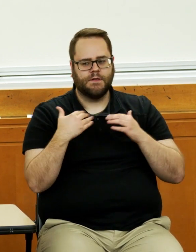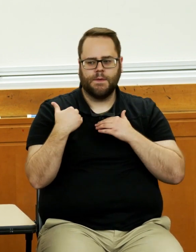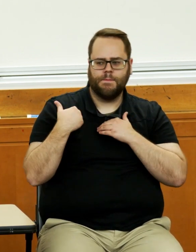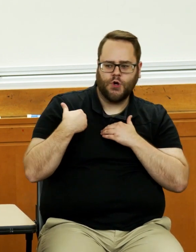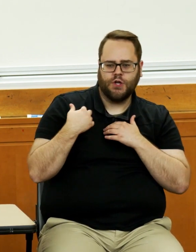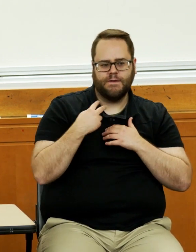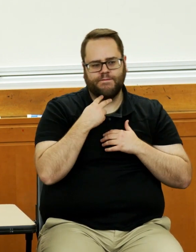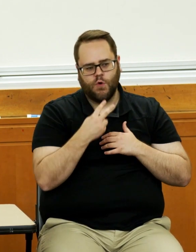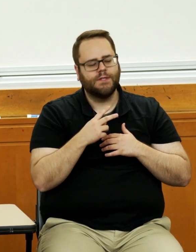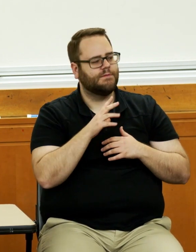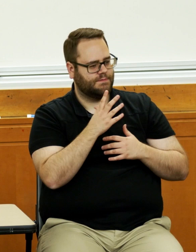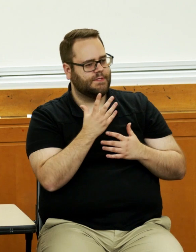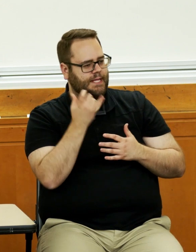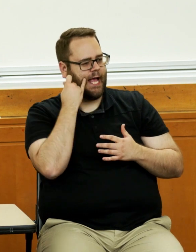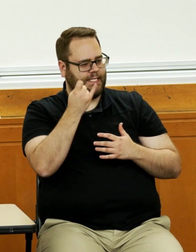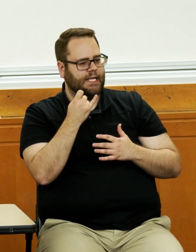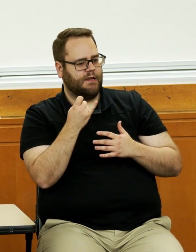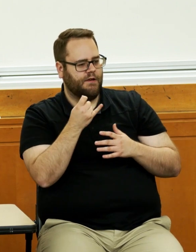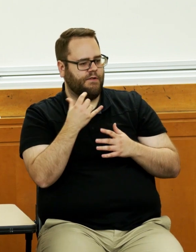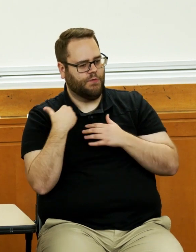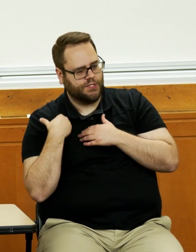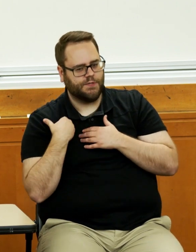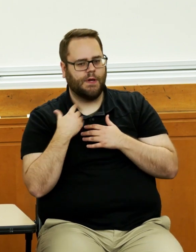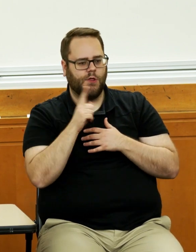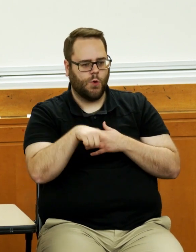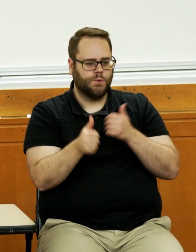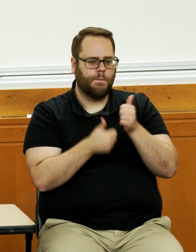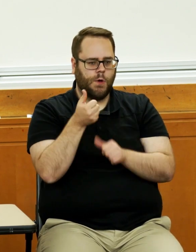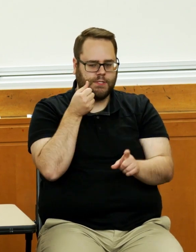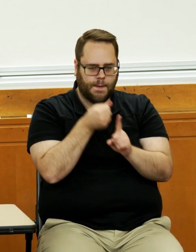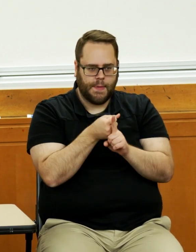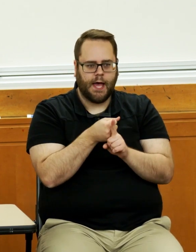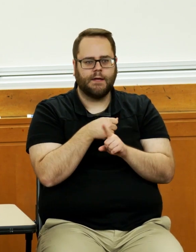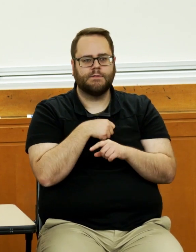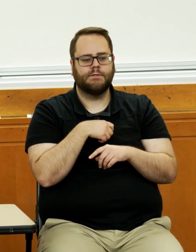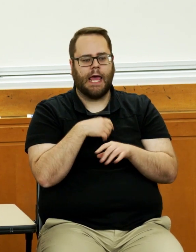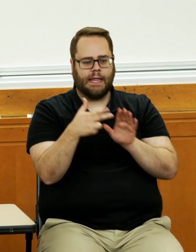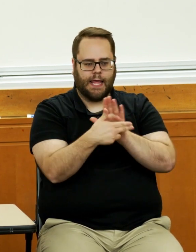…the idea of leadership by those most impacted and making those people tokens or carrying the burden.